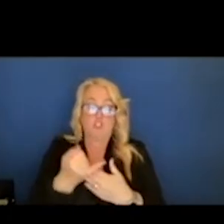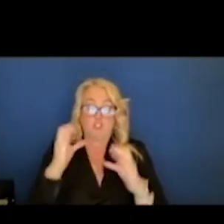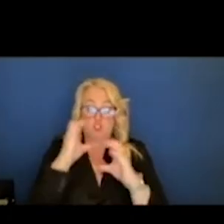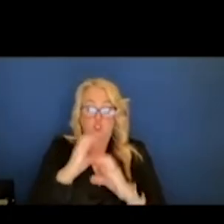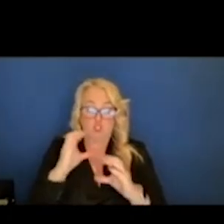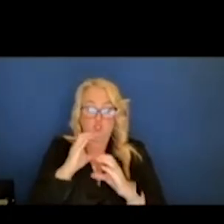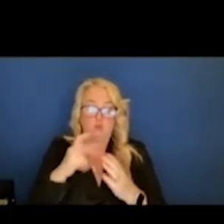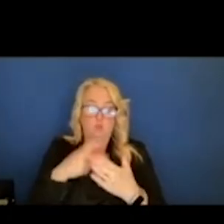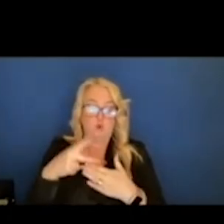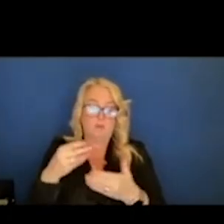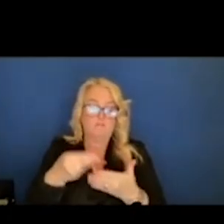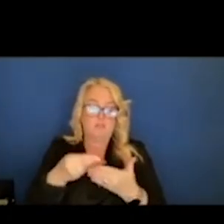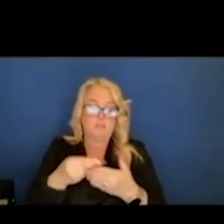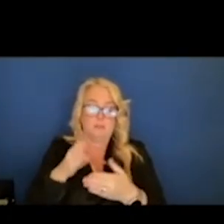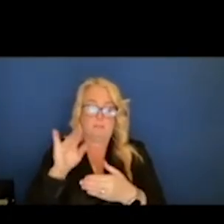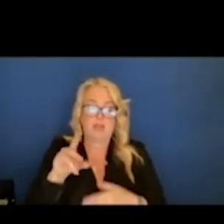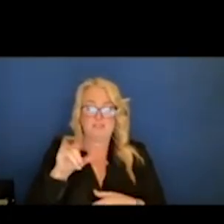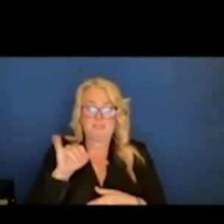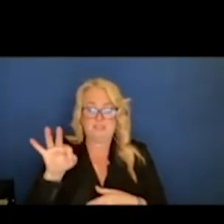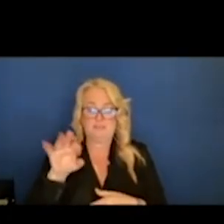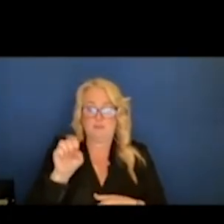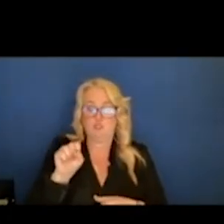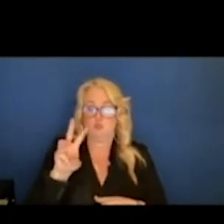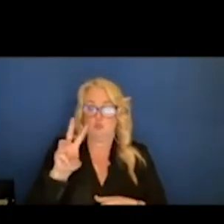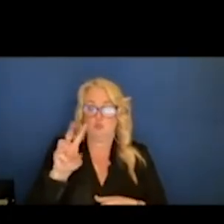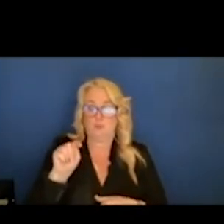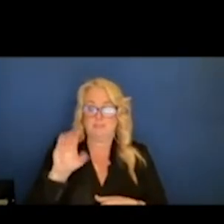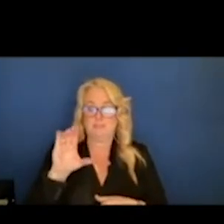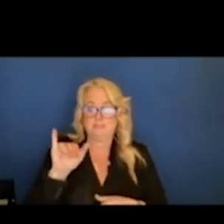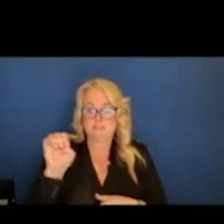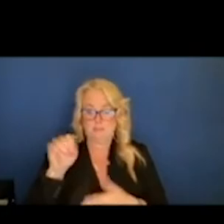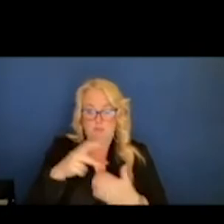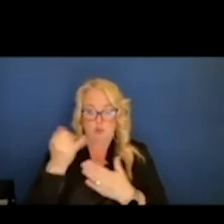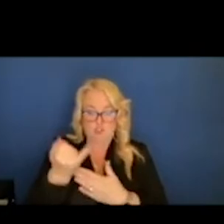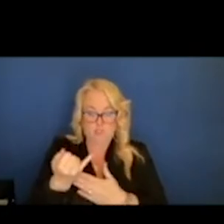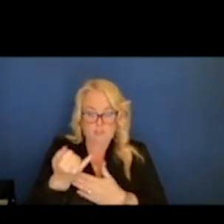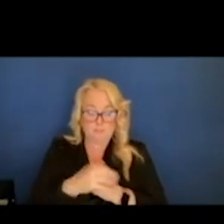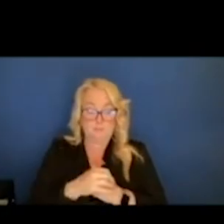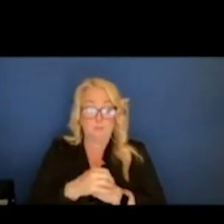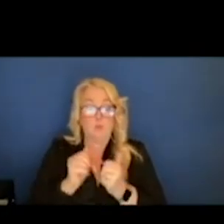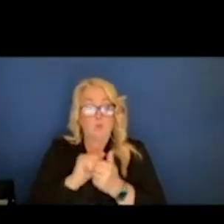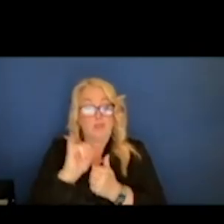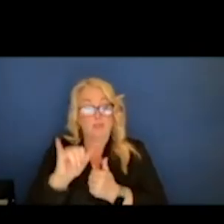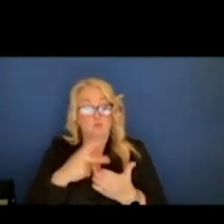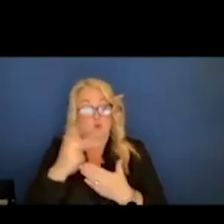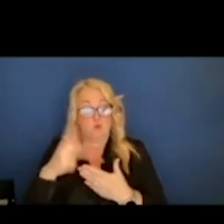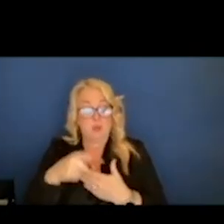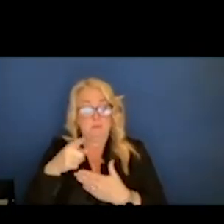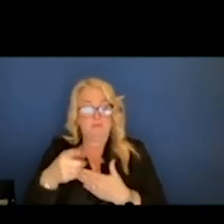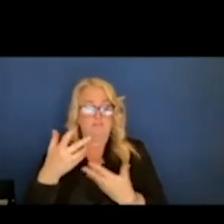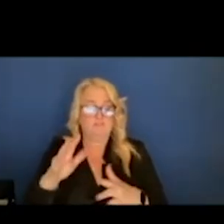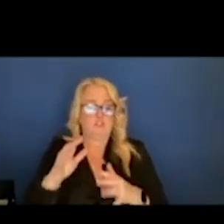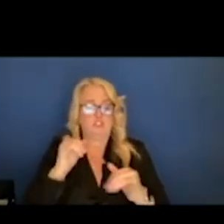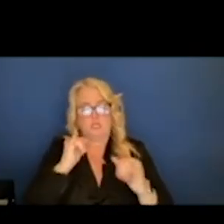a program funded under the DIF's SWTCIE project. Through the program, Pat mastered interviewing